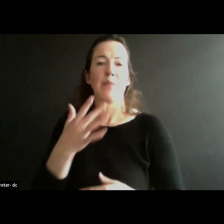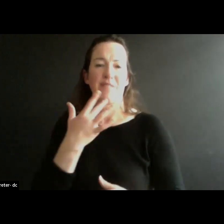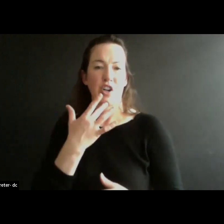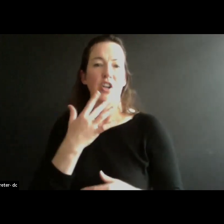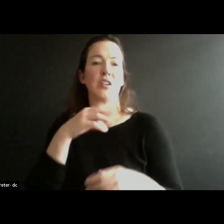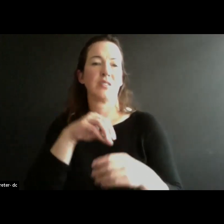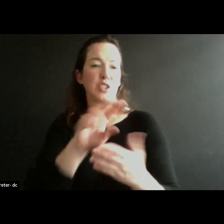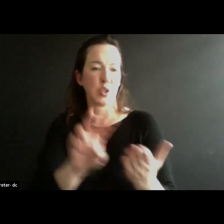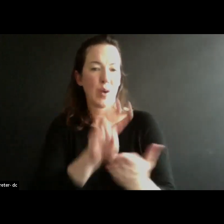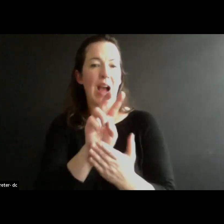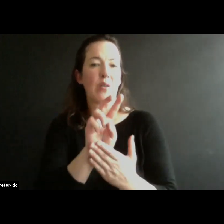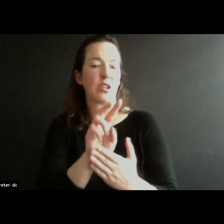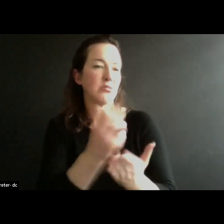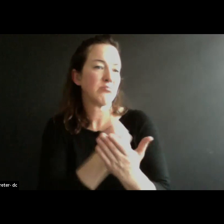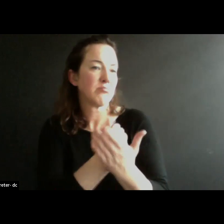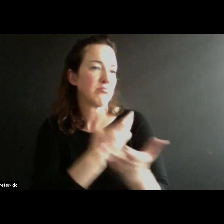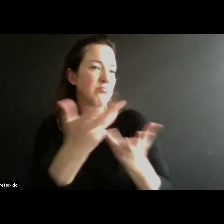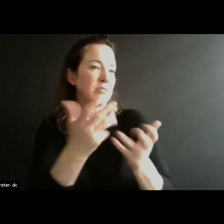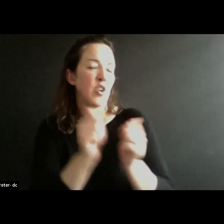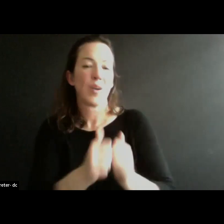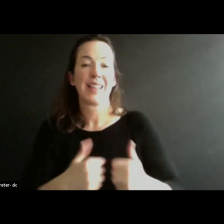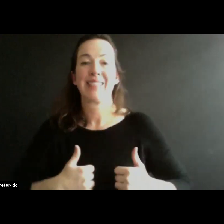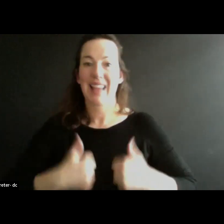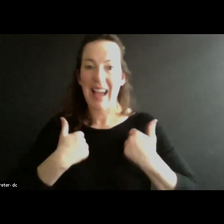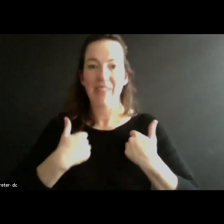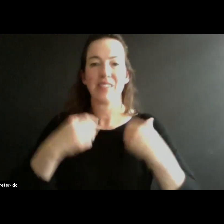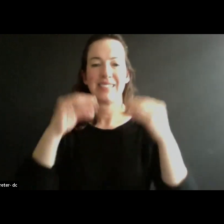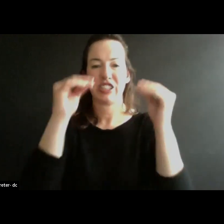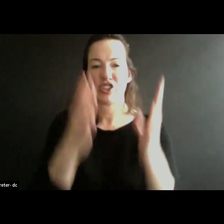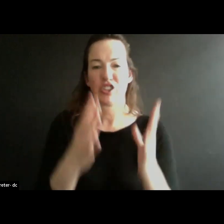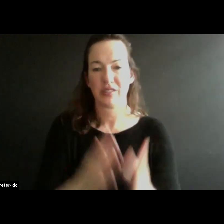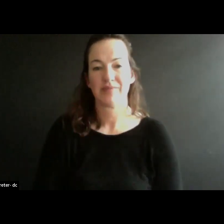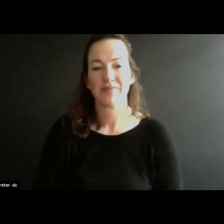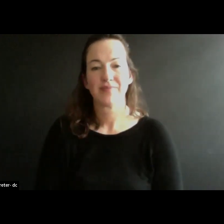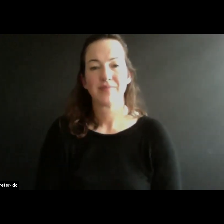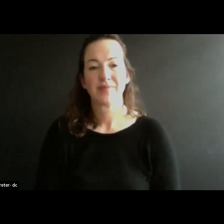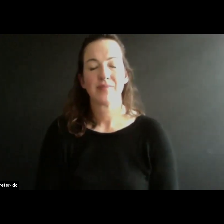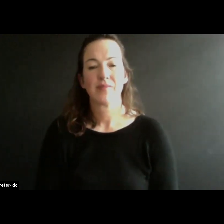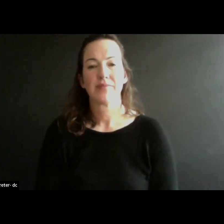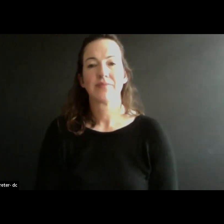time, and there's something with the live stream. Thank you. I really appreciate like